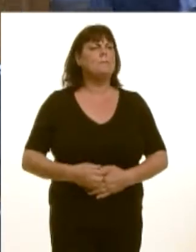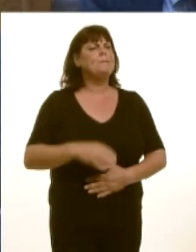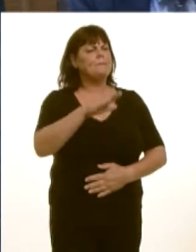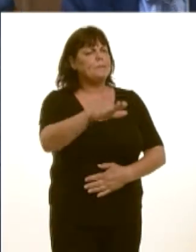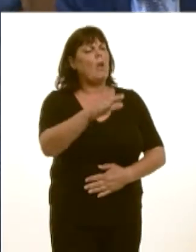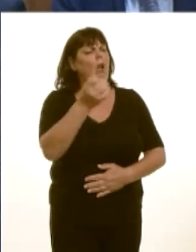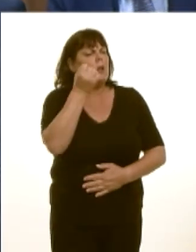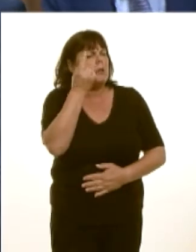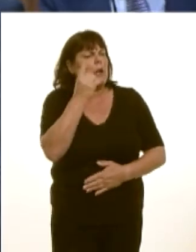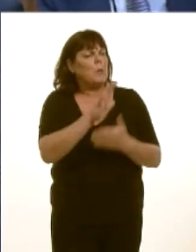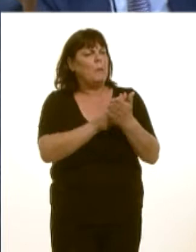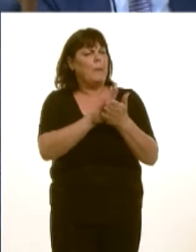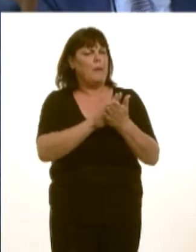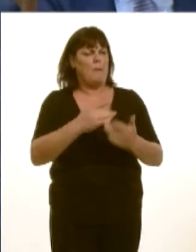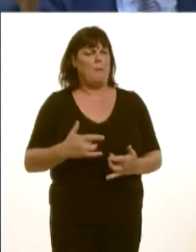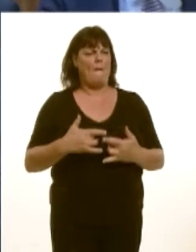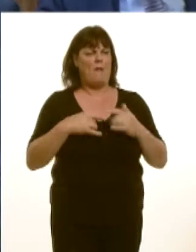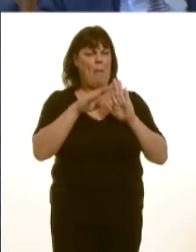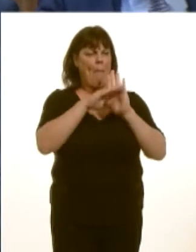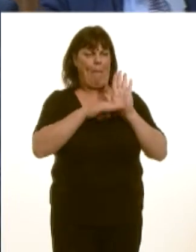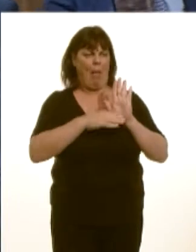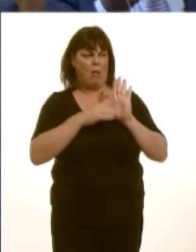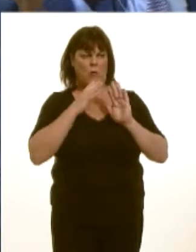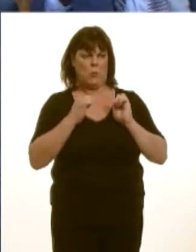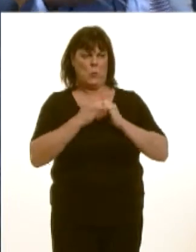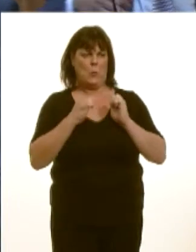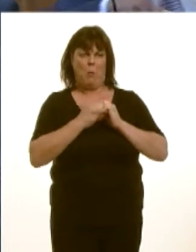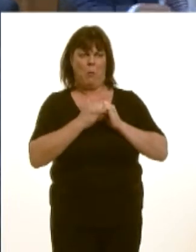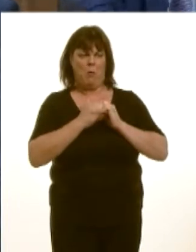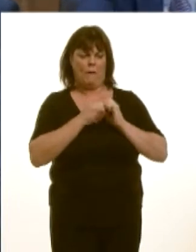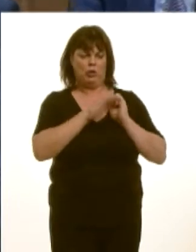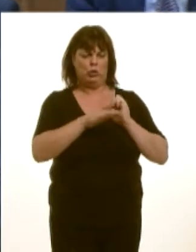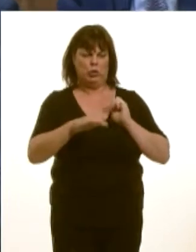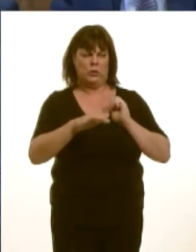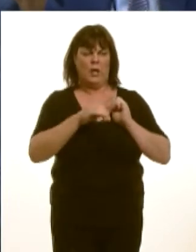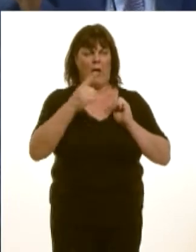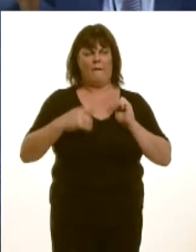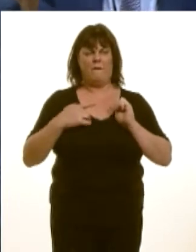This needs to be dealt with as part of the curriculum and as part of the wider curriculum